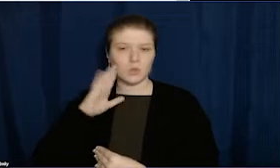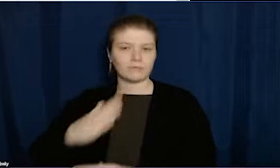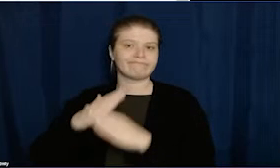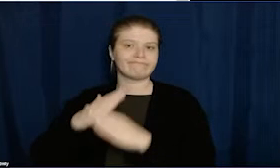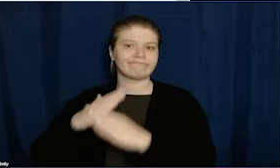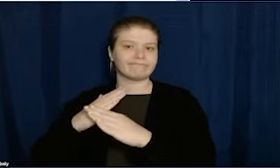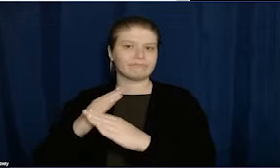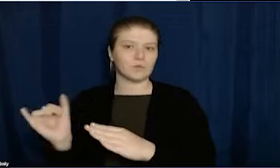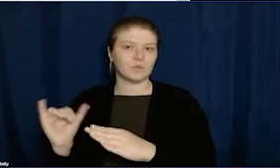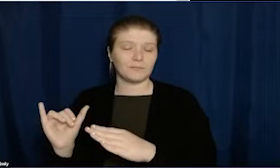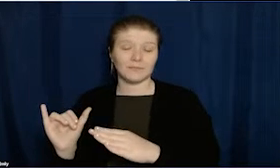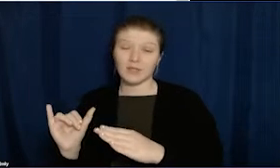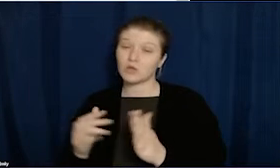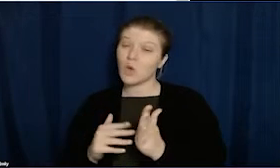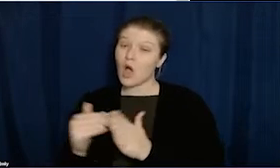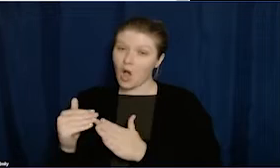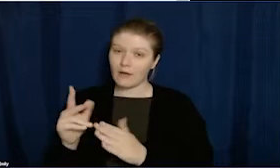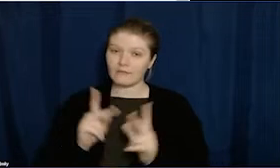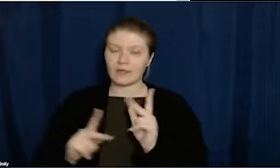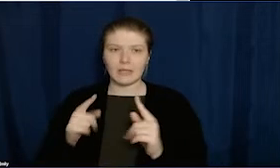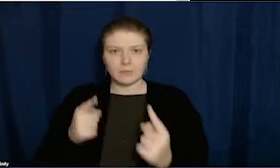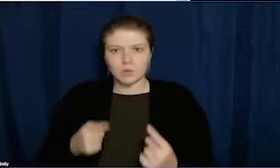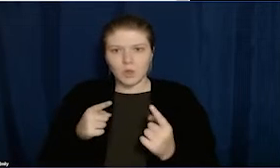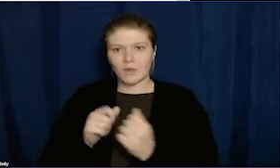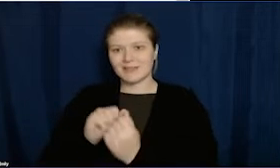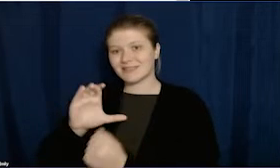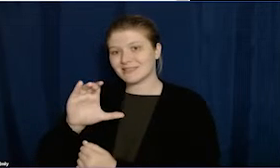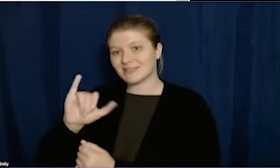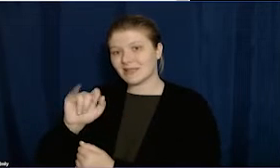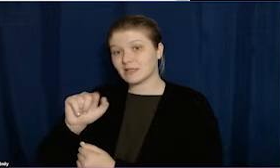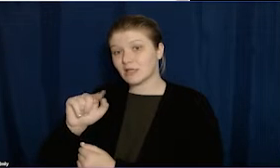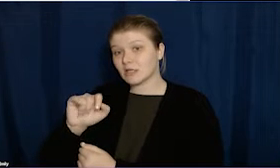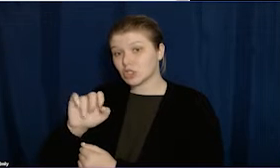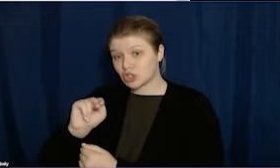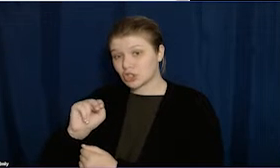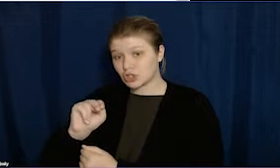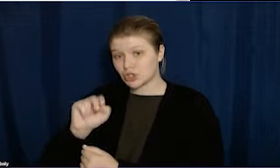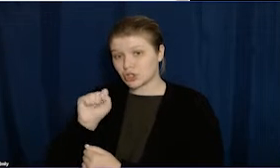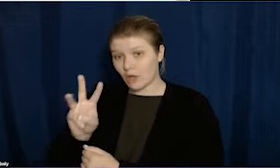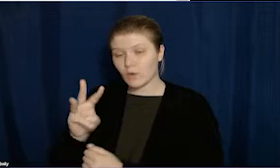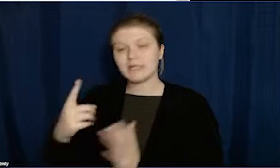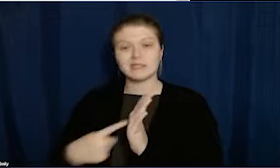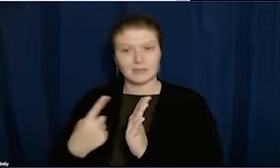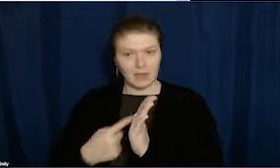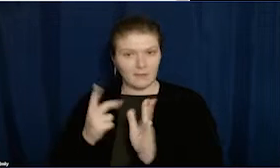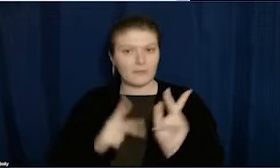So just be careful about that. I know there's a lot of third-party citation software that sometimes people use to help manage their citations.